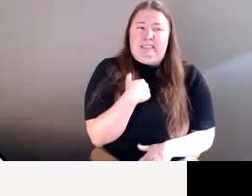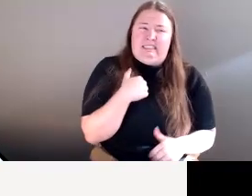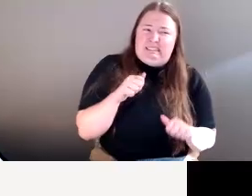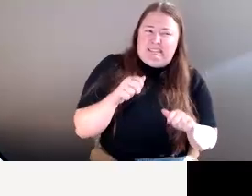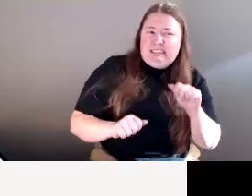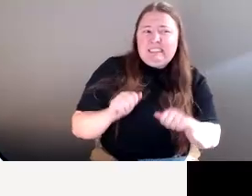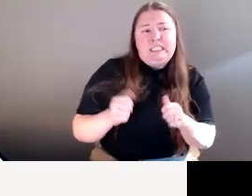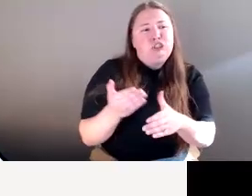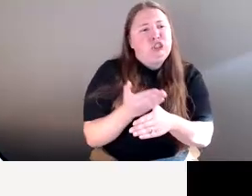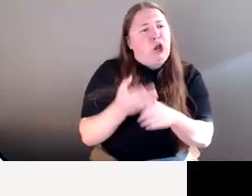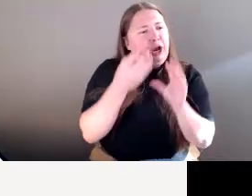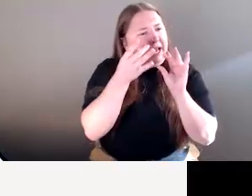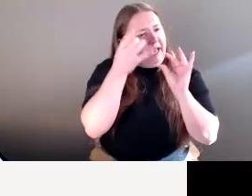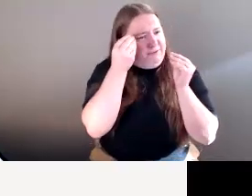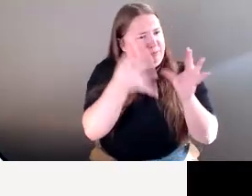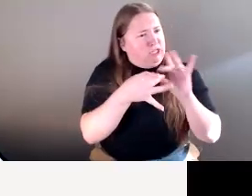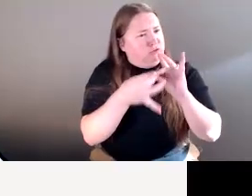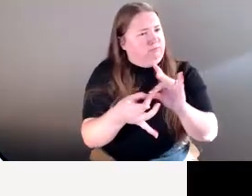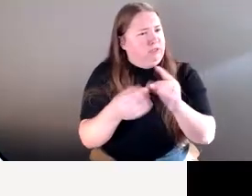or even do any workshops or training on new quizzes is